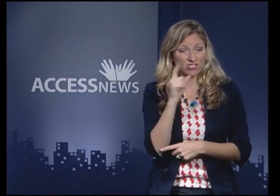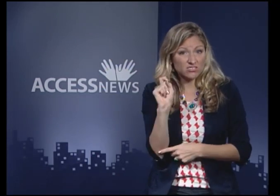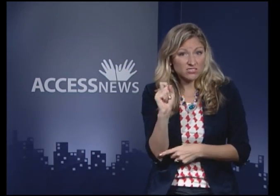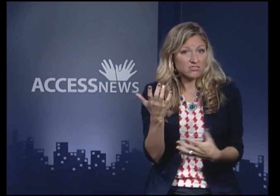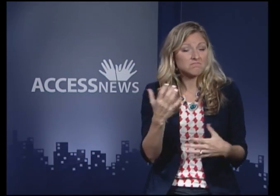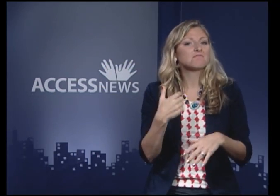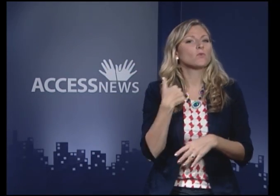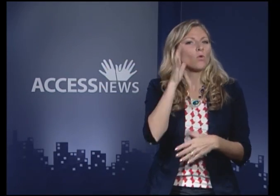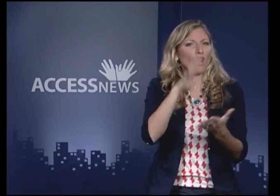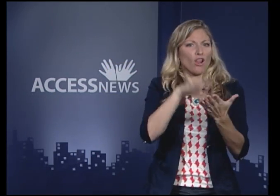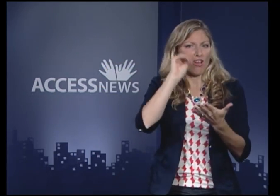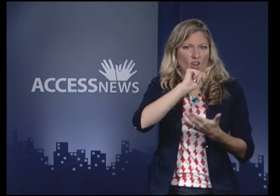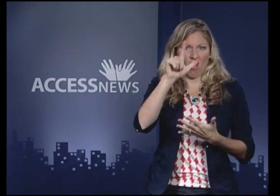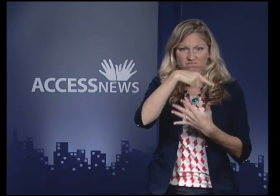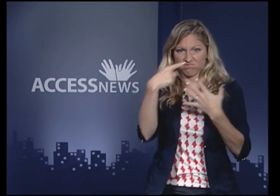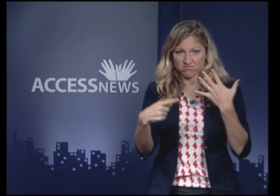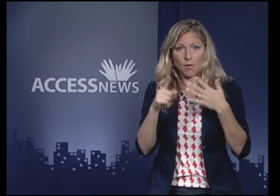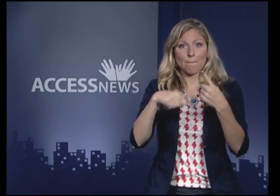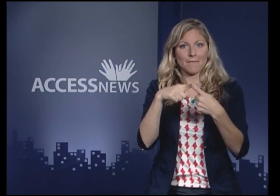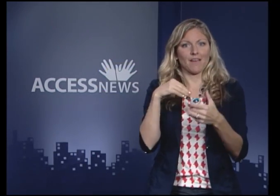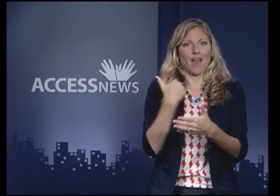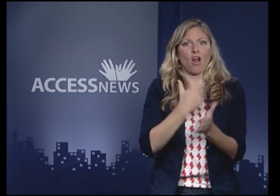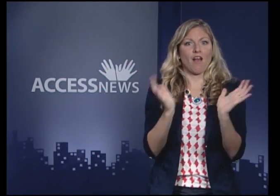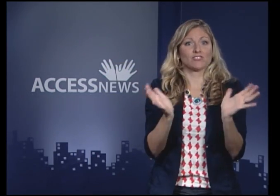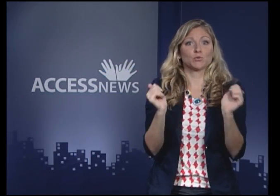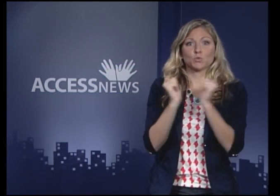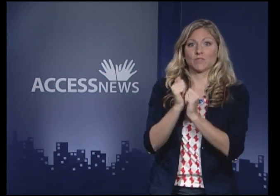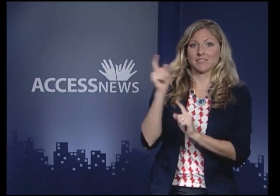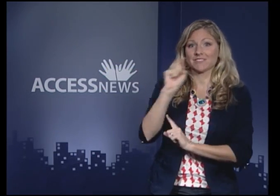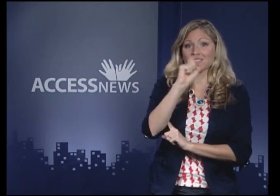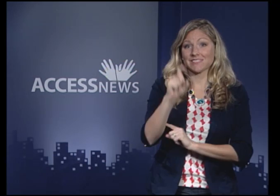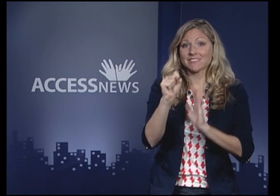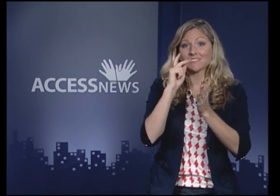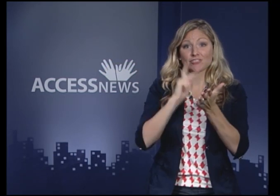How serious is voter fraud? We'll learn this and more in our conversation